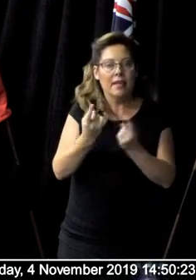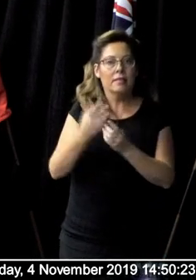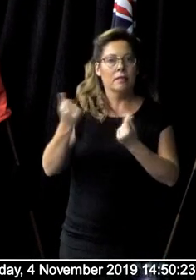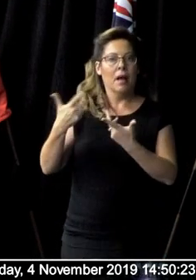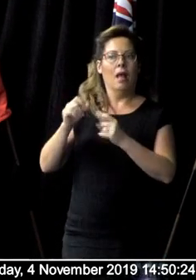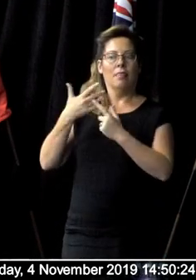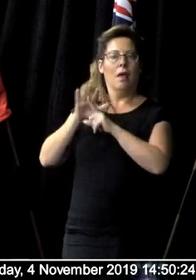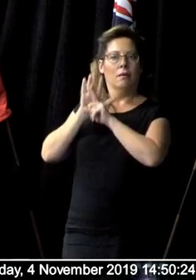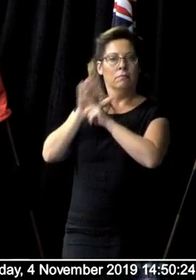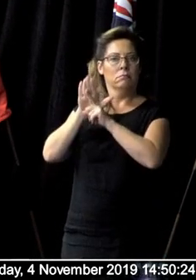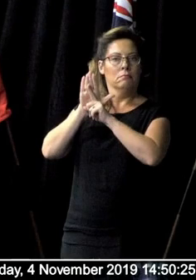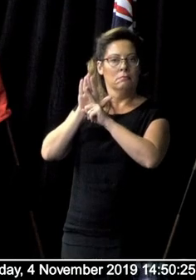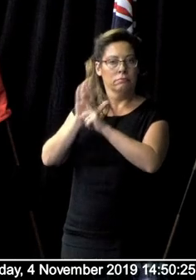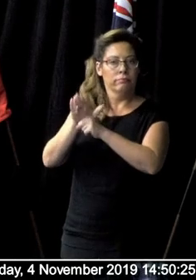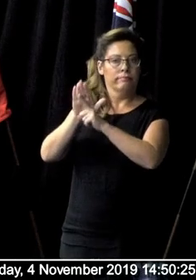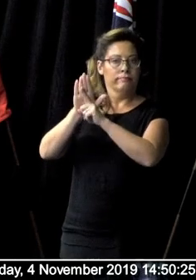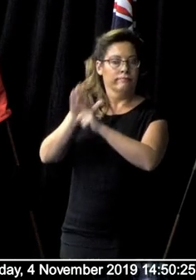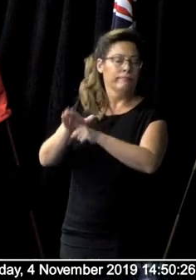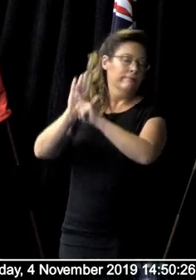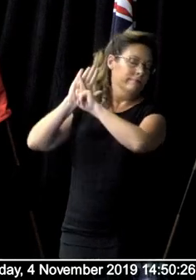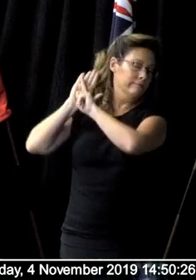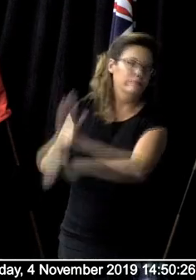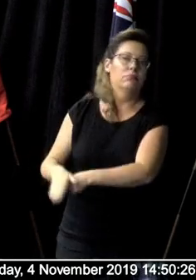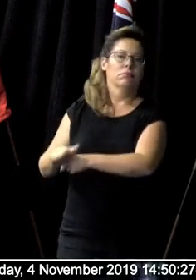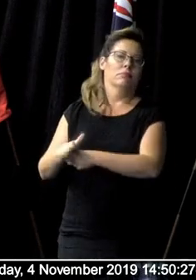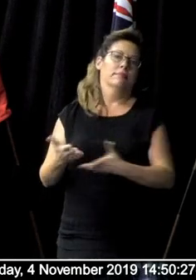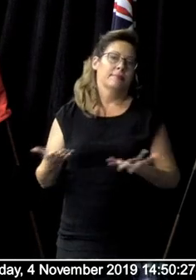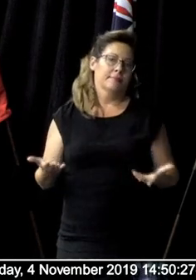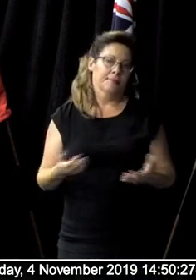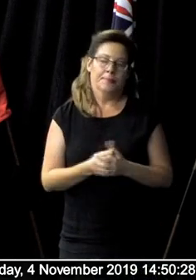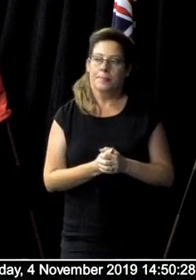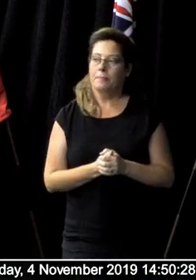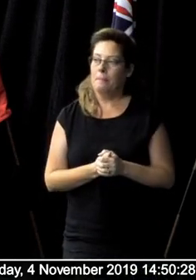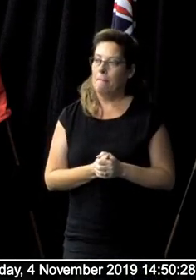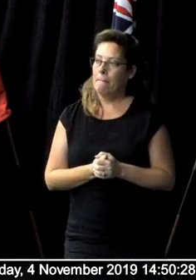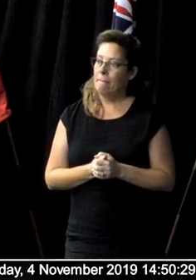You speak in your submission about one parent being told